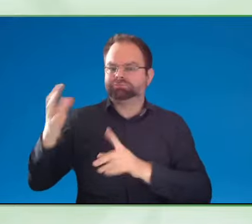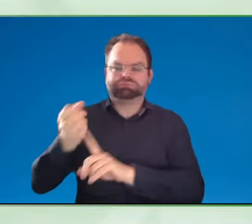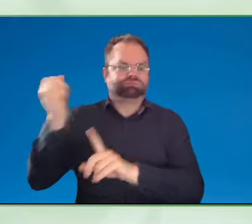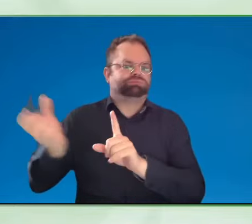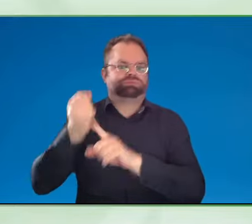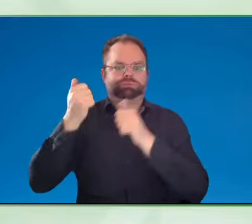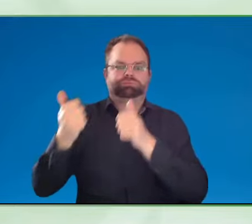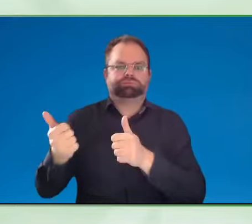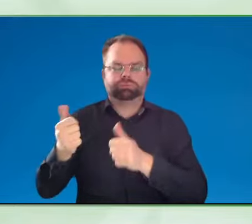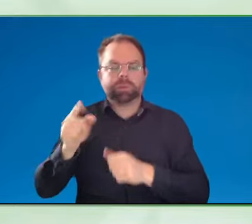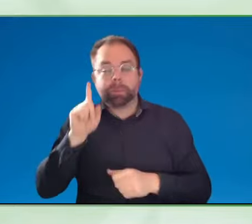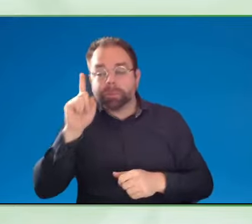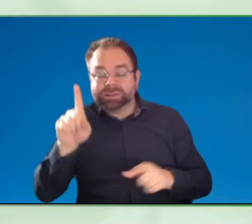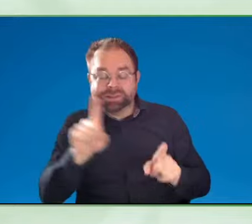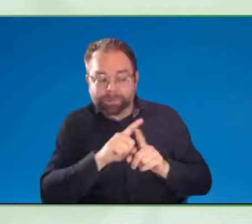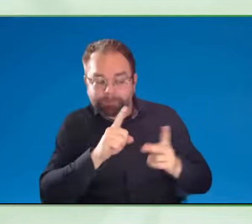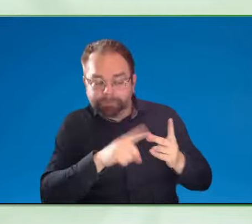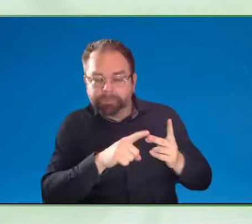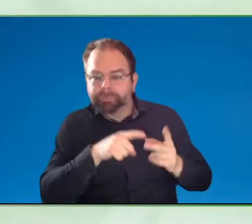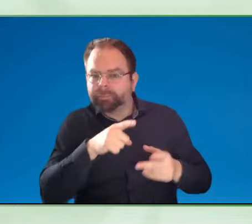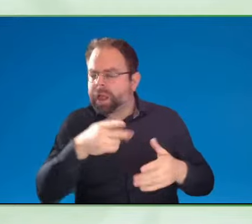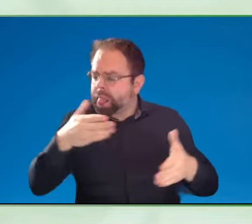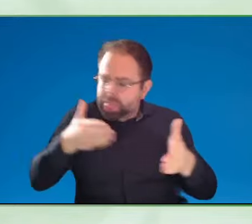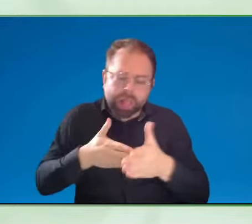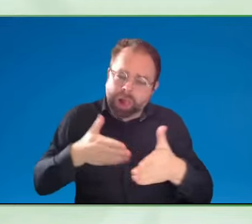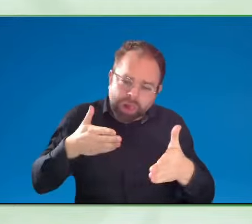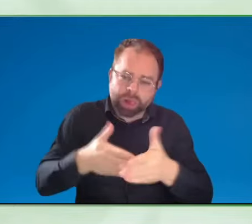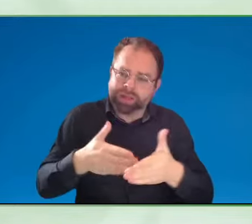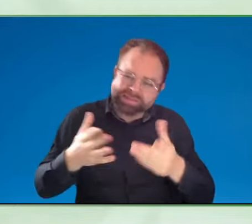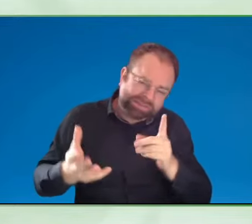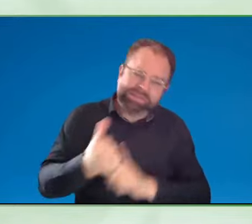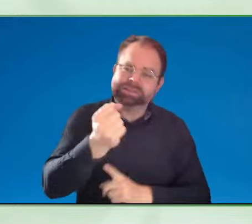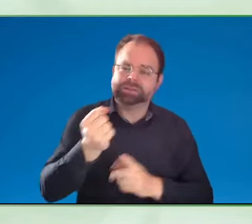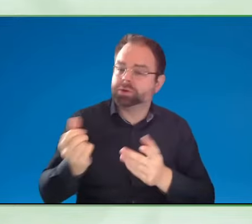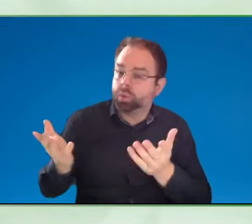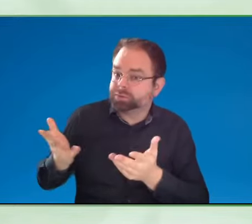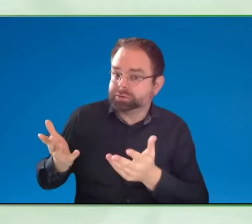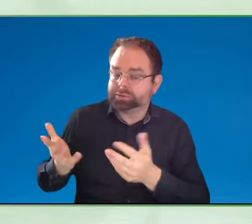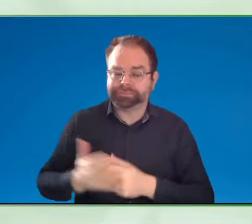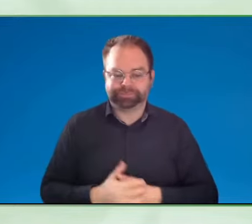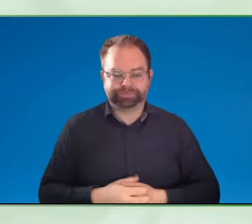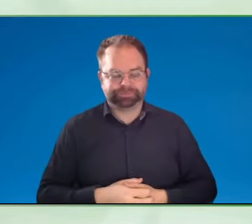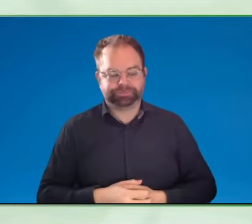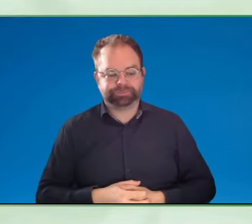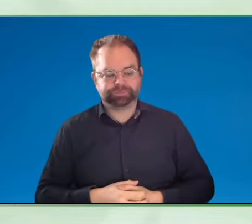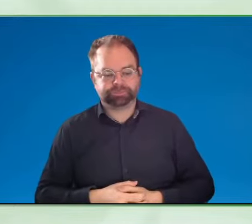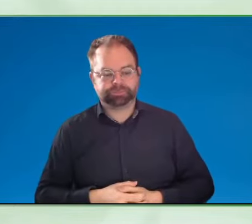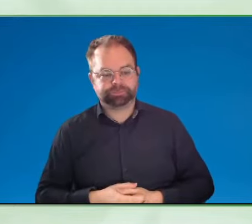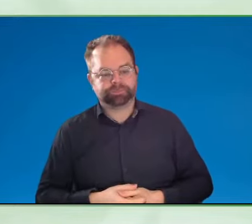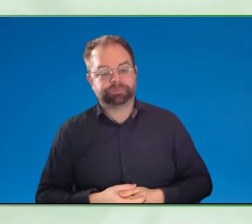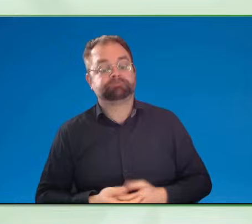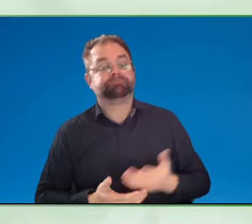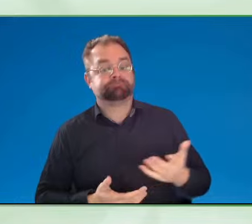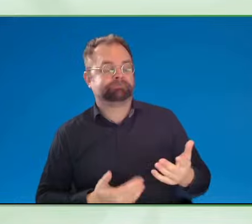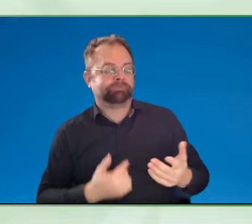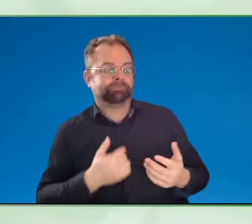People in Singapore and overseas, I opened my mouth and help came from people all over